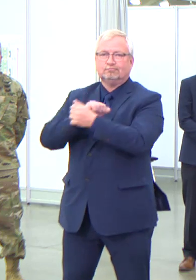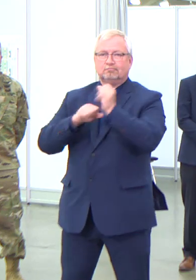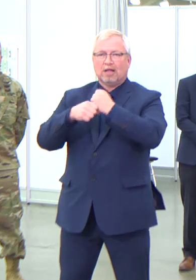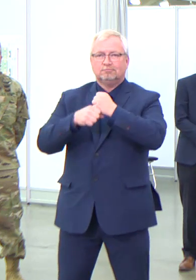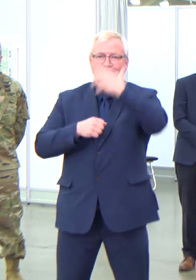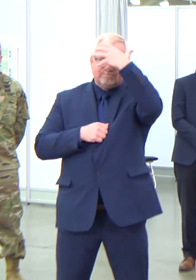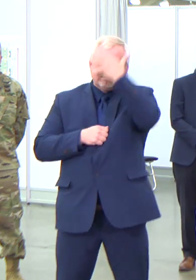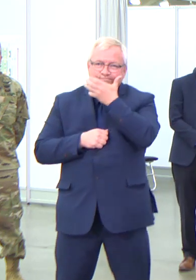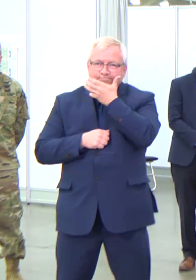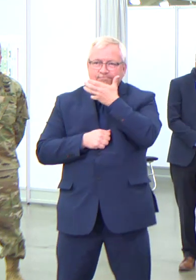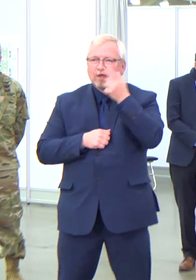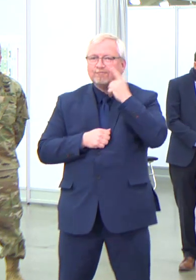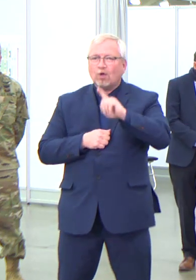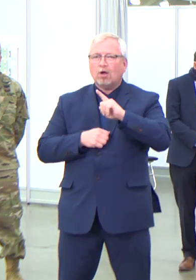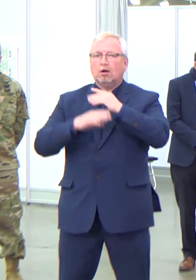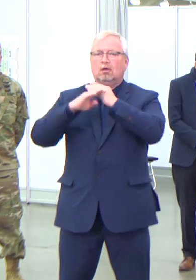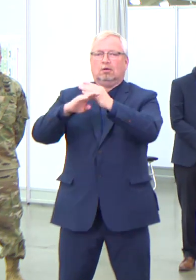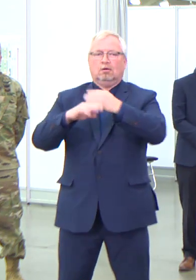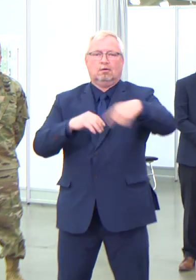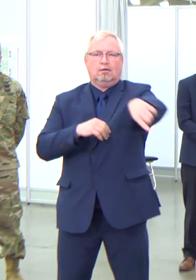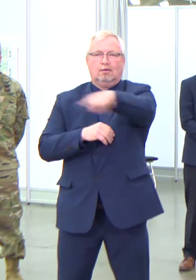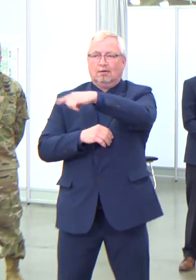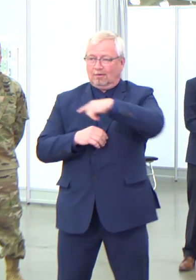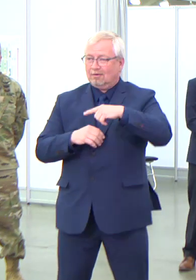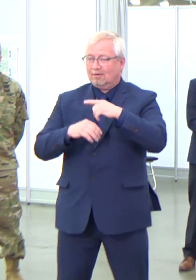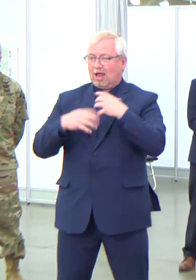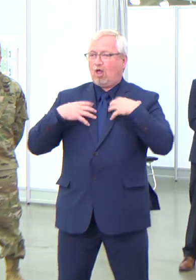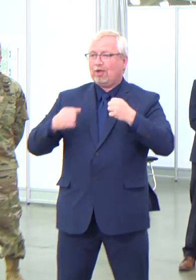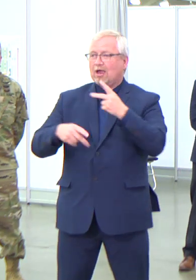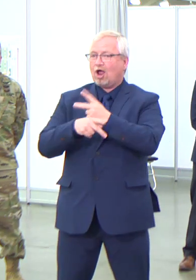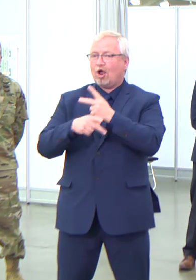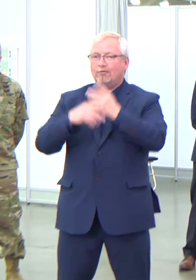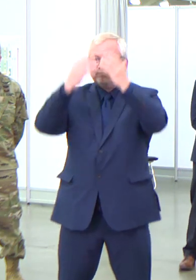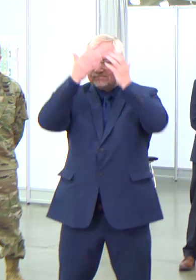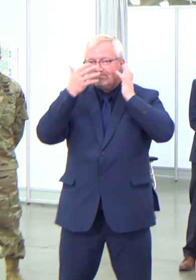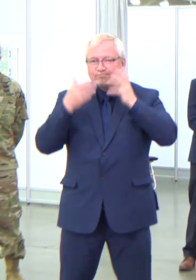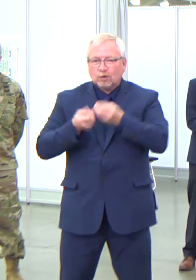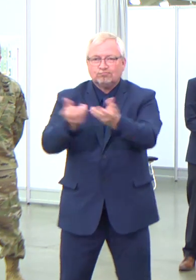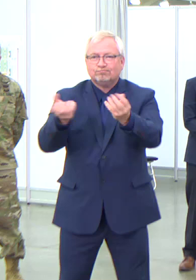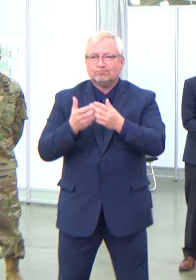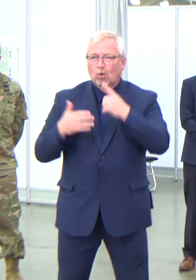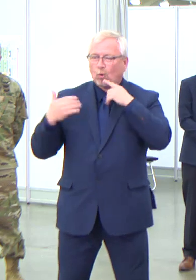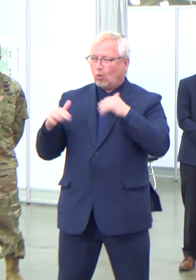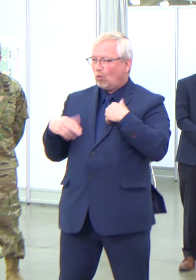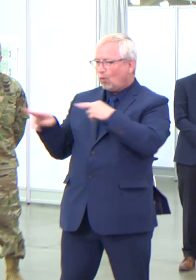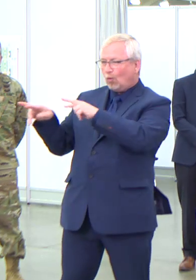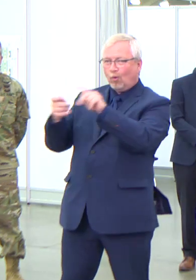armor to protect soldiers to making face shields to protect healthcare workers on the front lines of a different kind of battle.